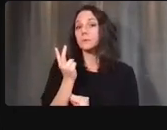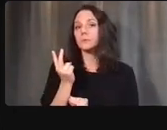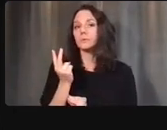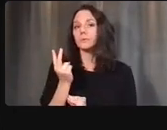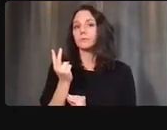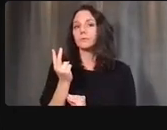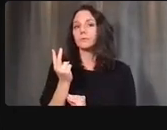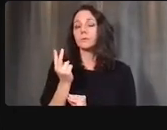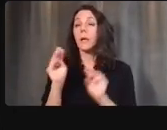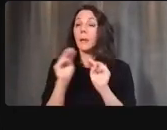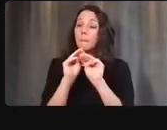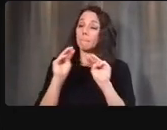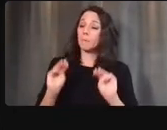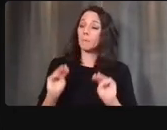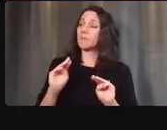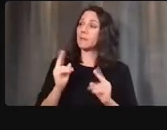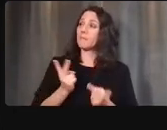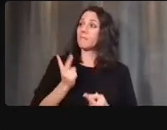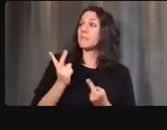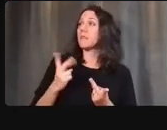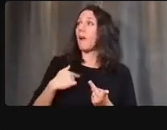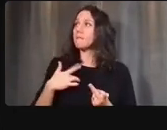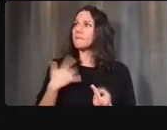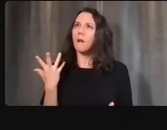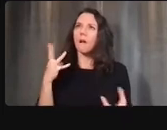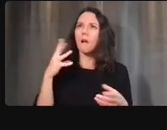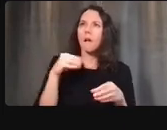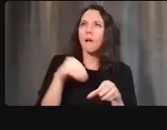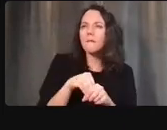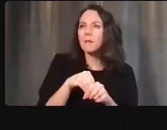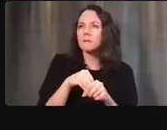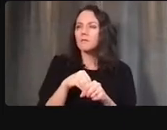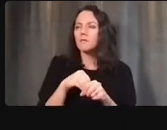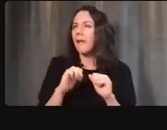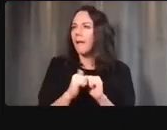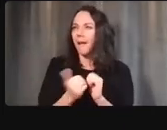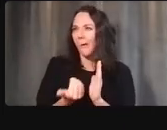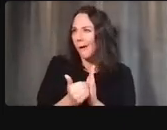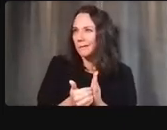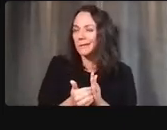I felt engaged some of the time, none of the time, all of the time looking